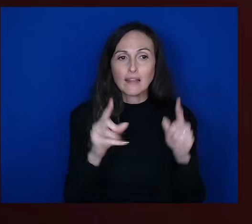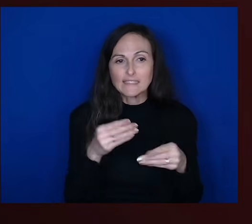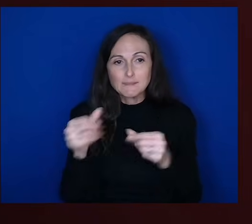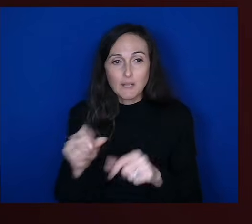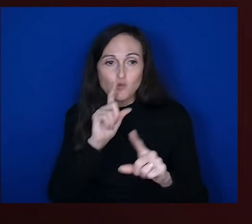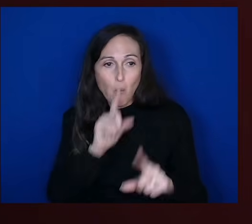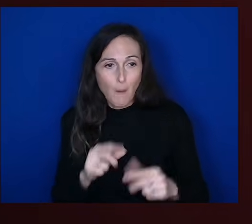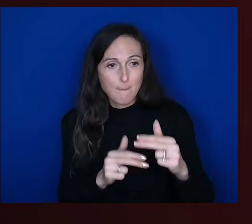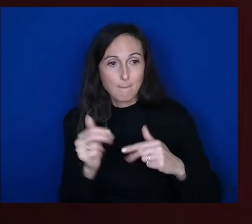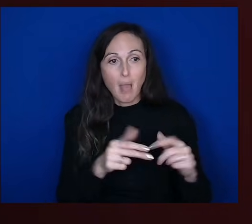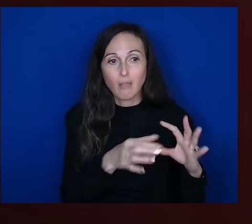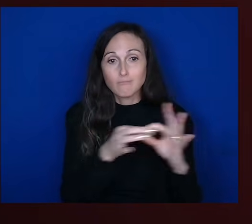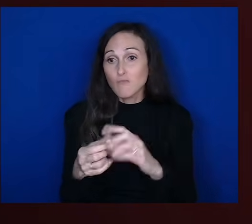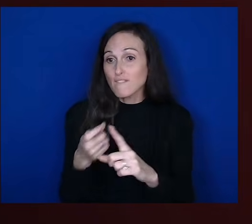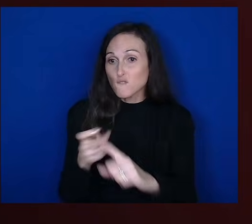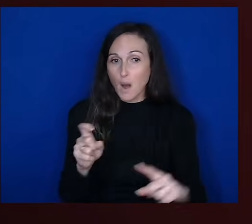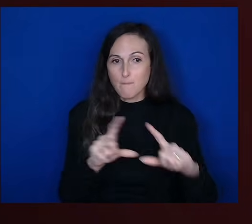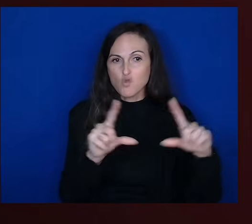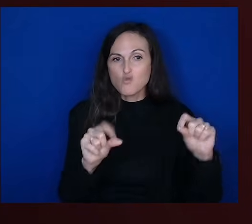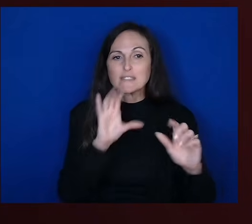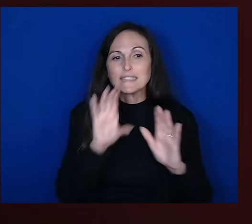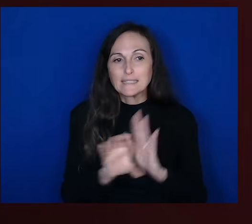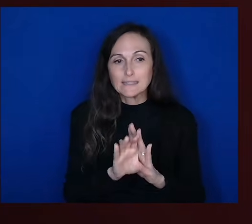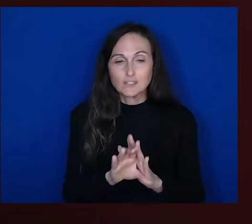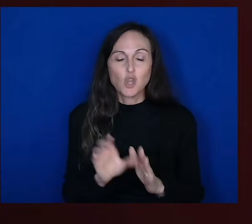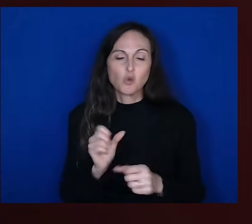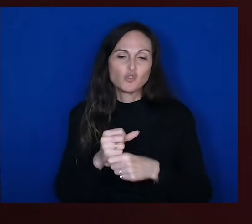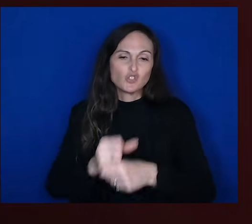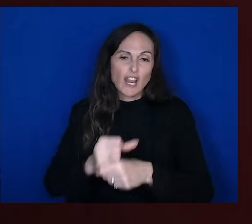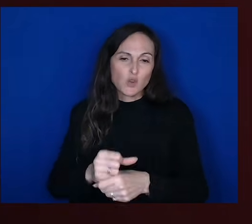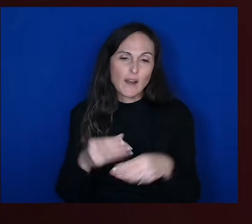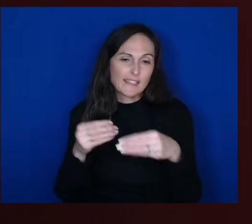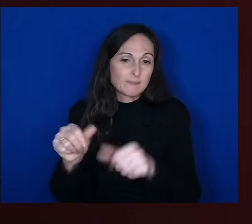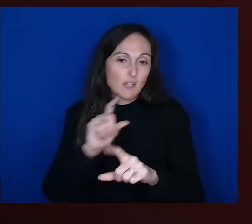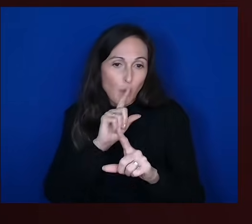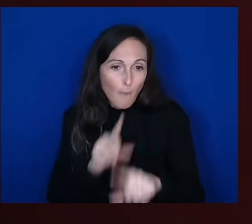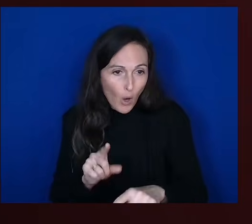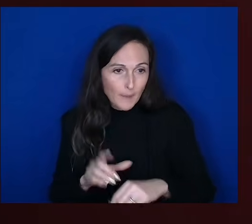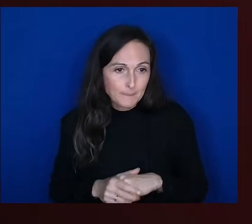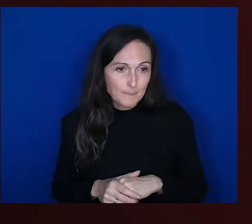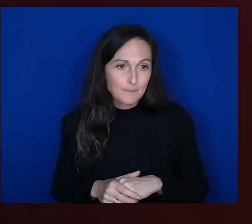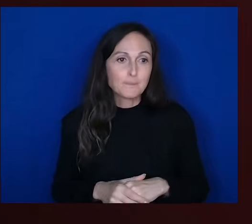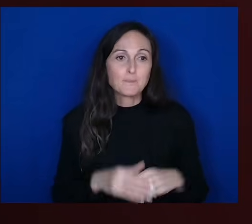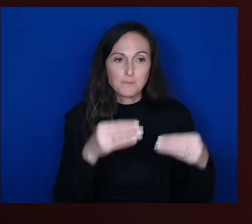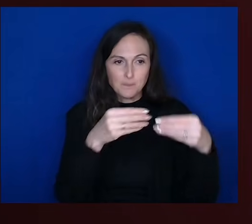So, "generate expense report", and it's generating the reply. And there's the expense report,